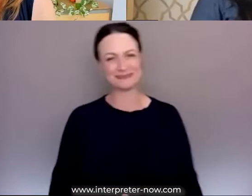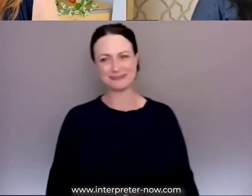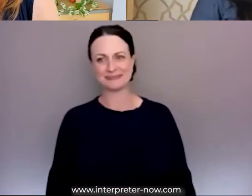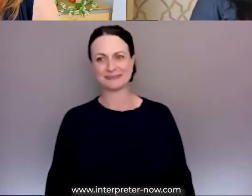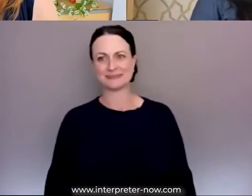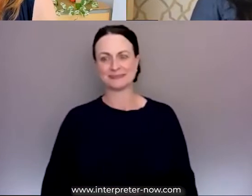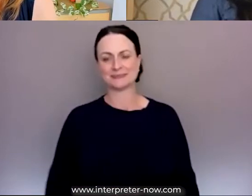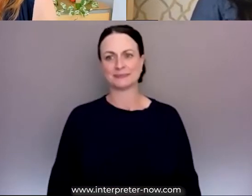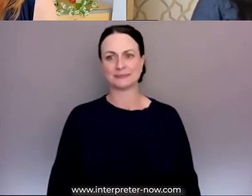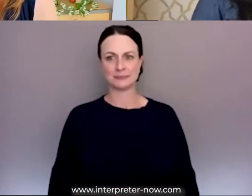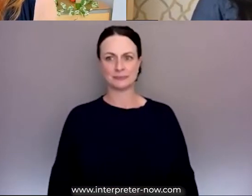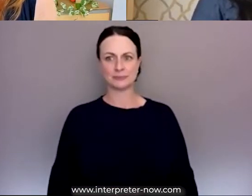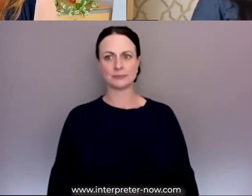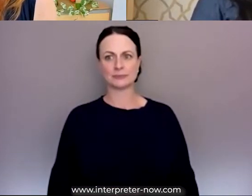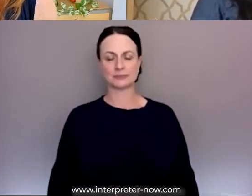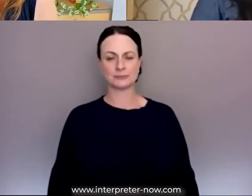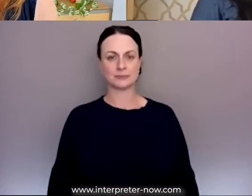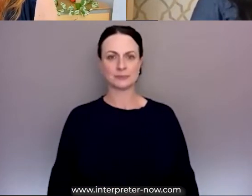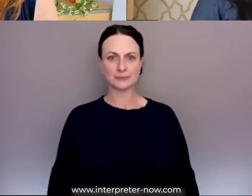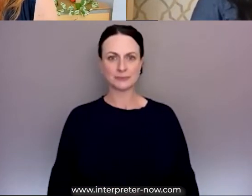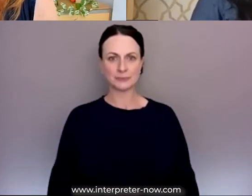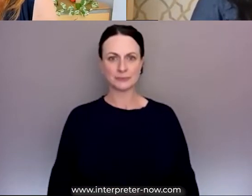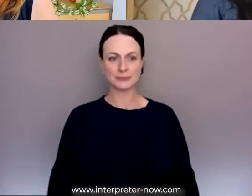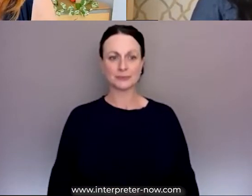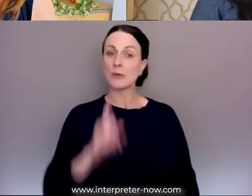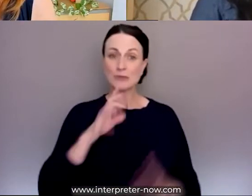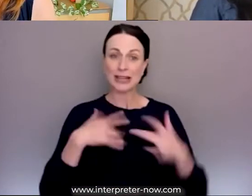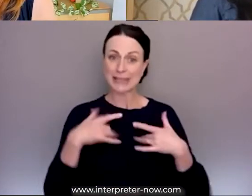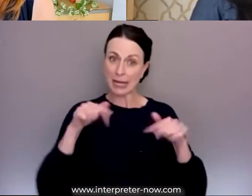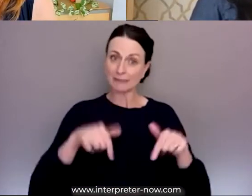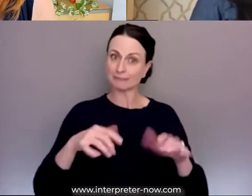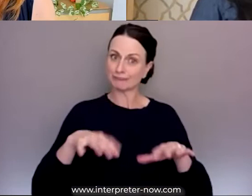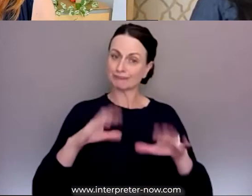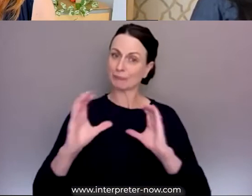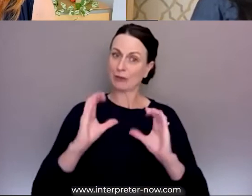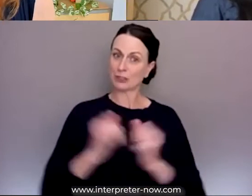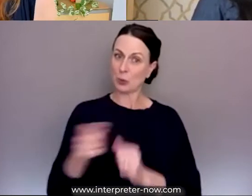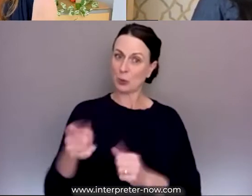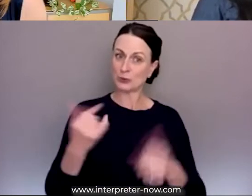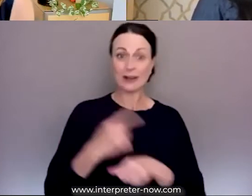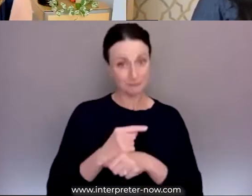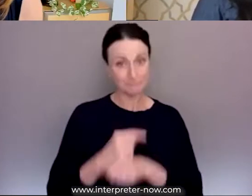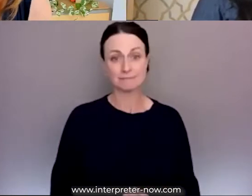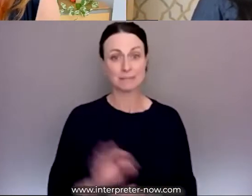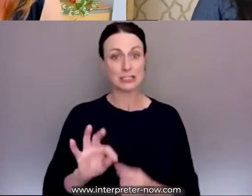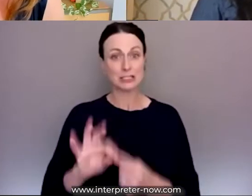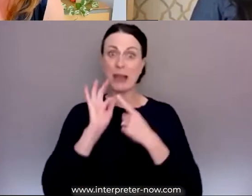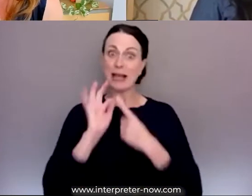Awesome. So, I'm really excited to have this conversation with you today, and especially today.